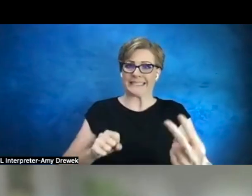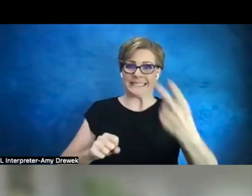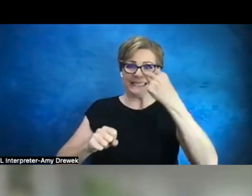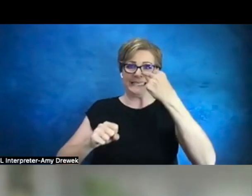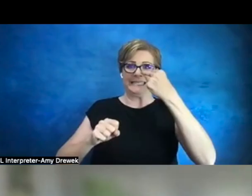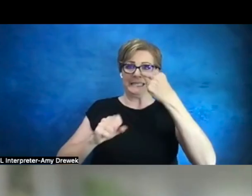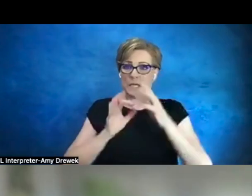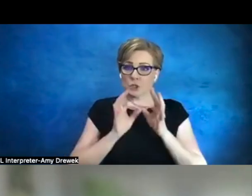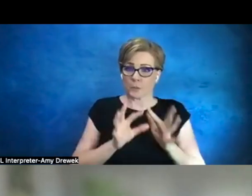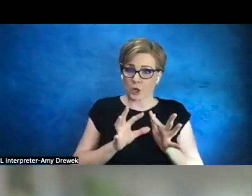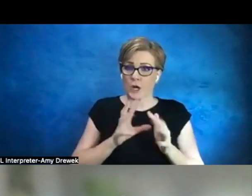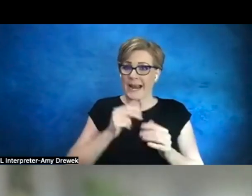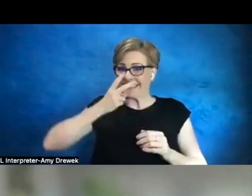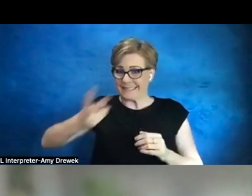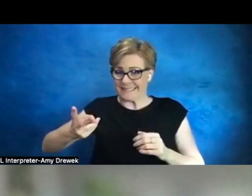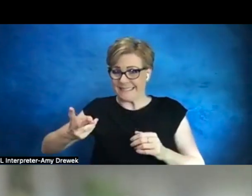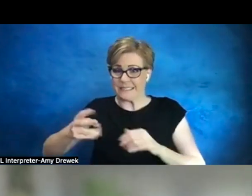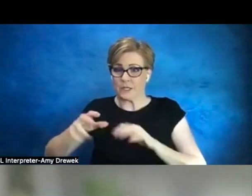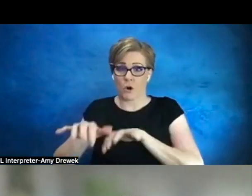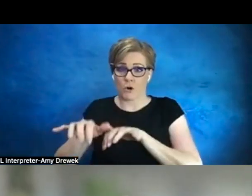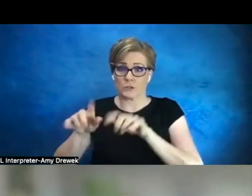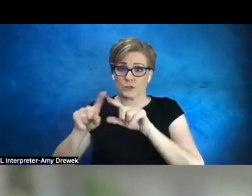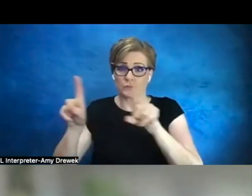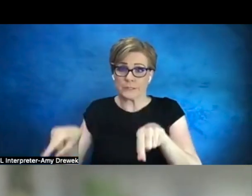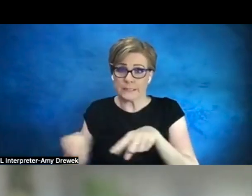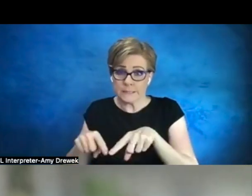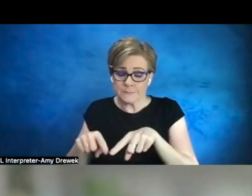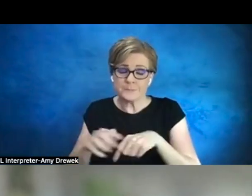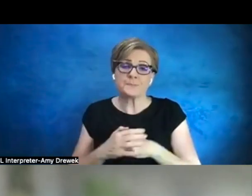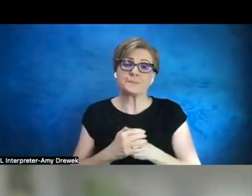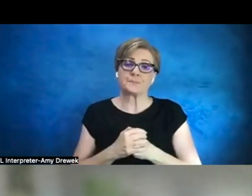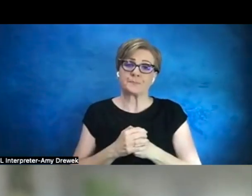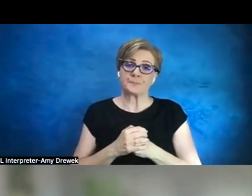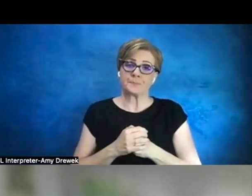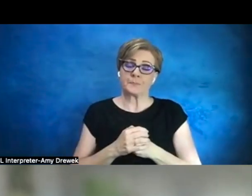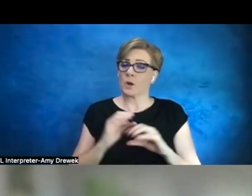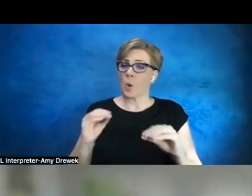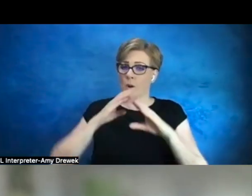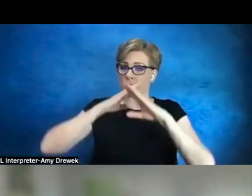to view CART screens or ASL interpreters unobstructed, so being really intentional